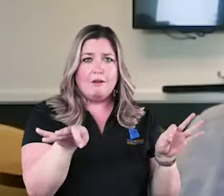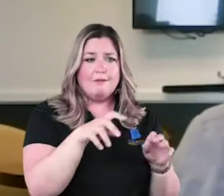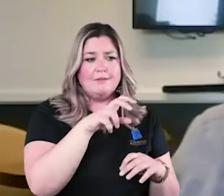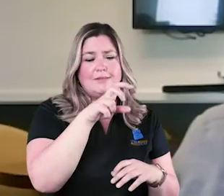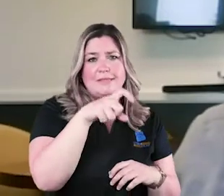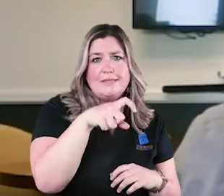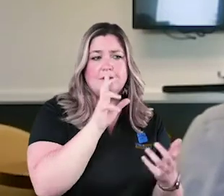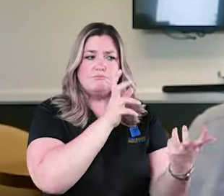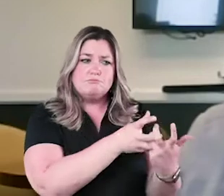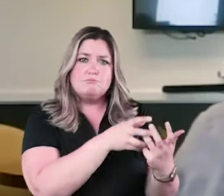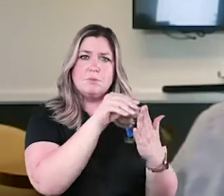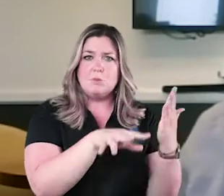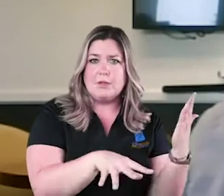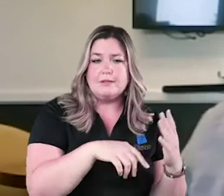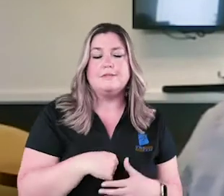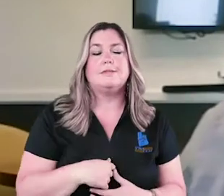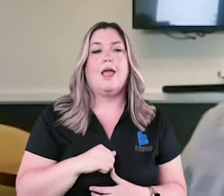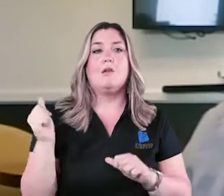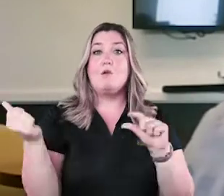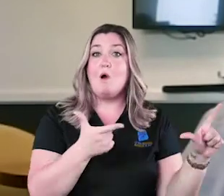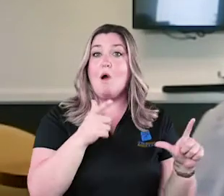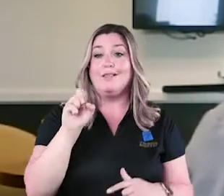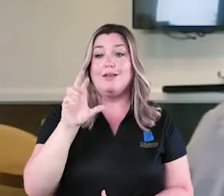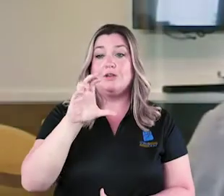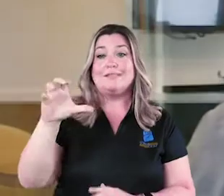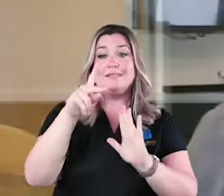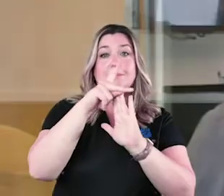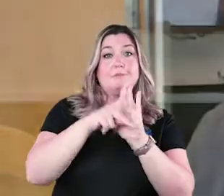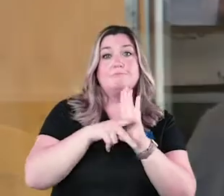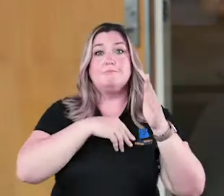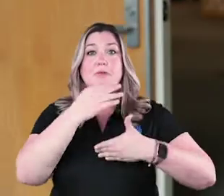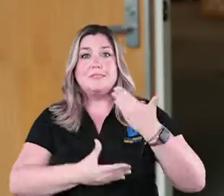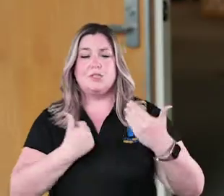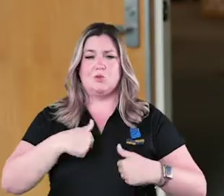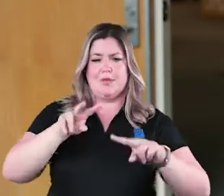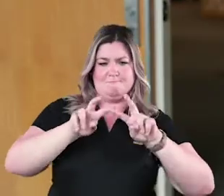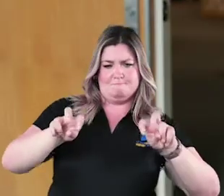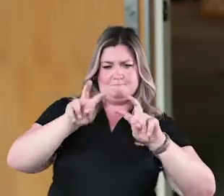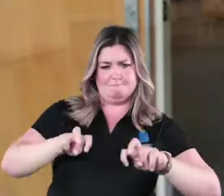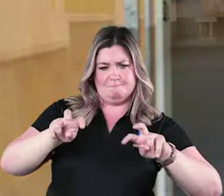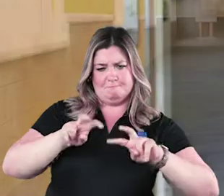storytimes were meeting the literacy needs of our students. And we also looked at all of the